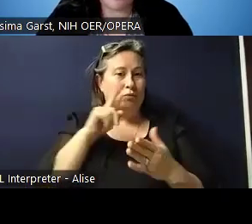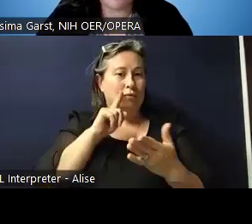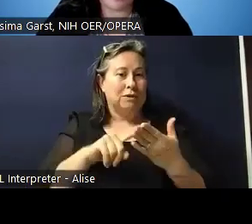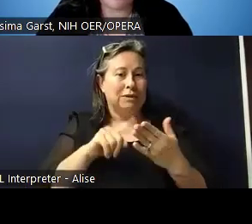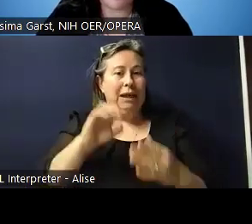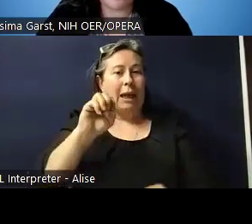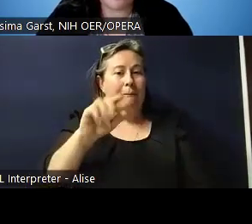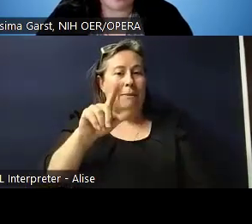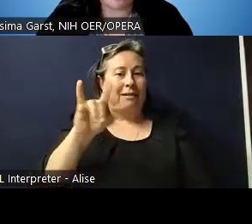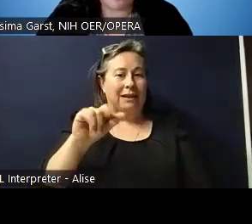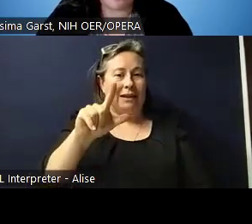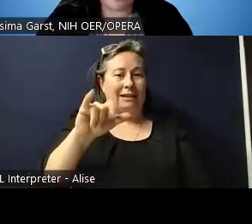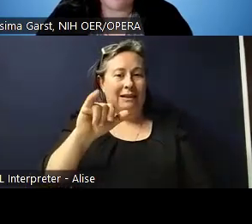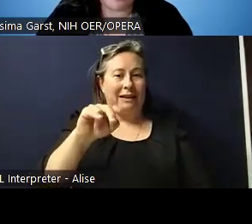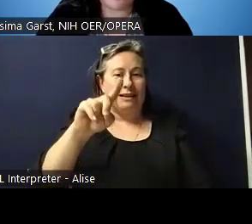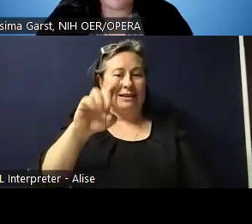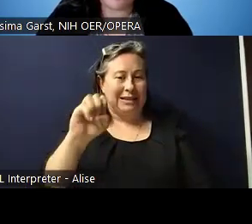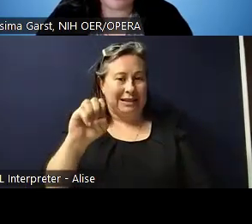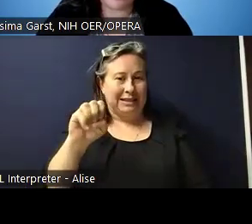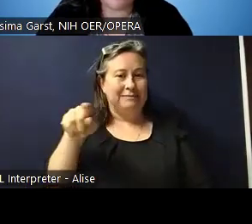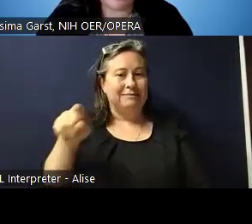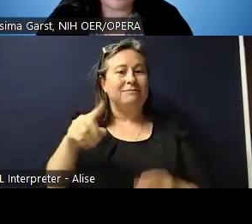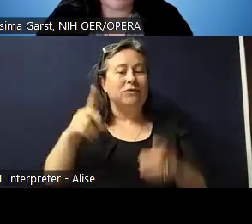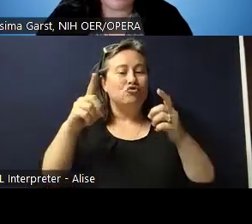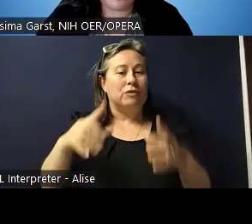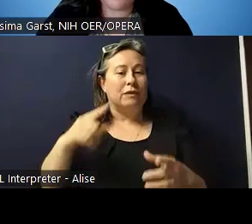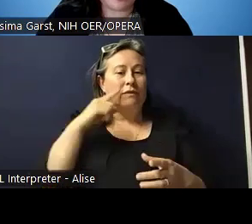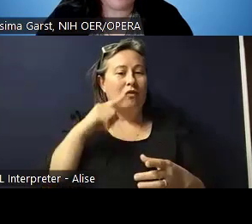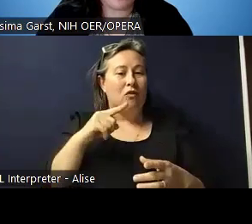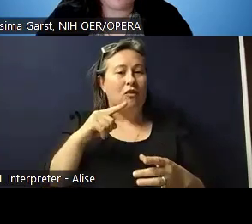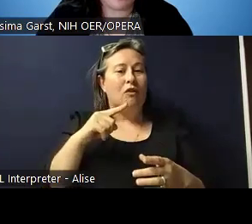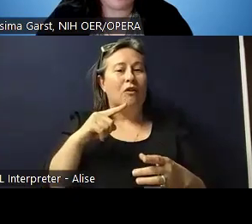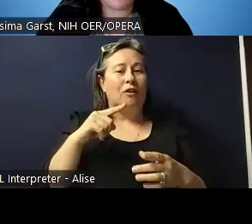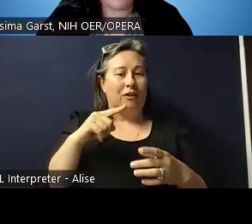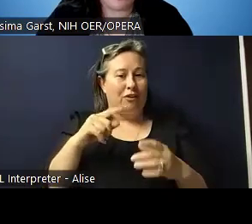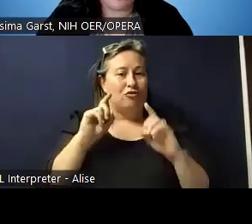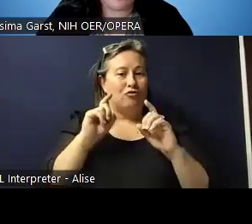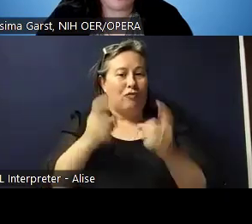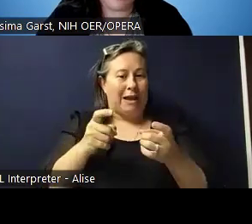the Director of the Grants Program at the National Institute of Allergy and Infectious Diseases,